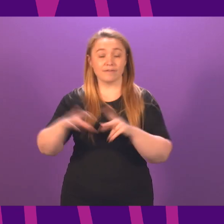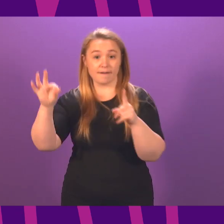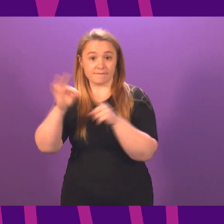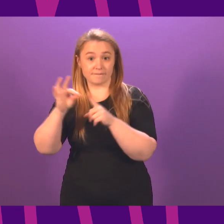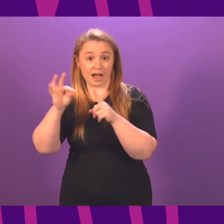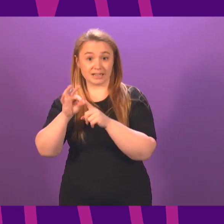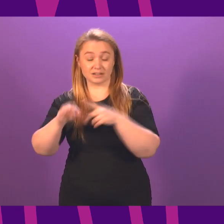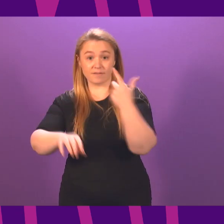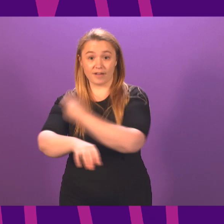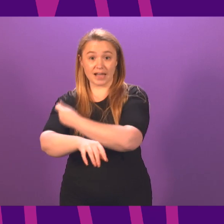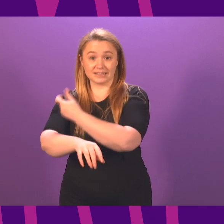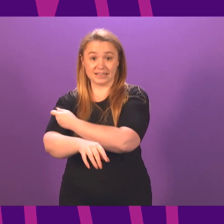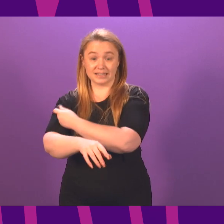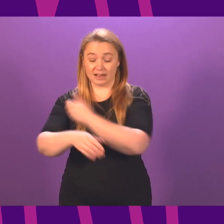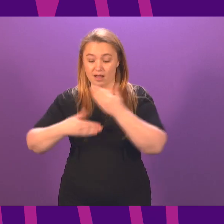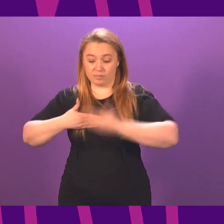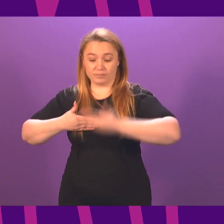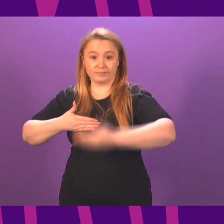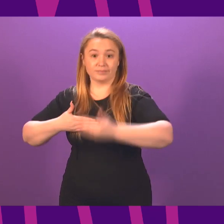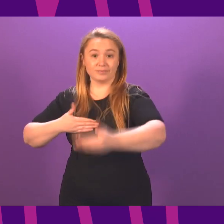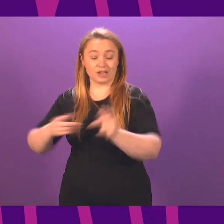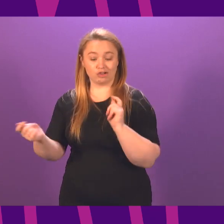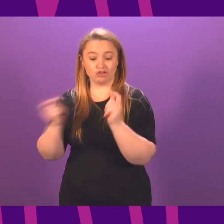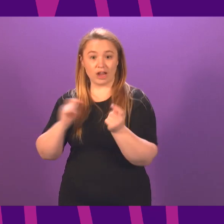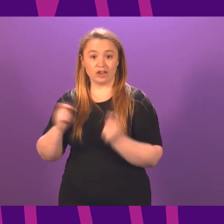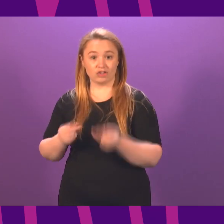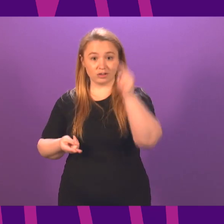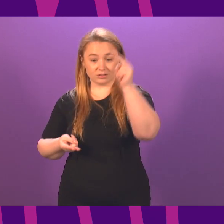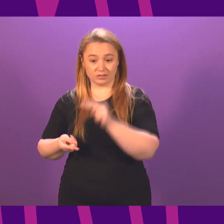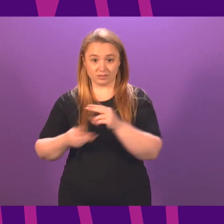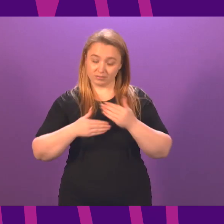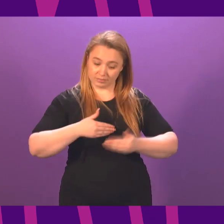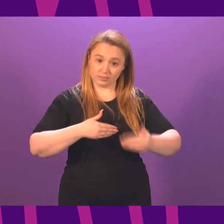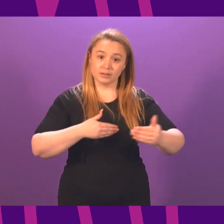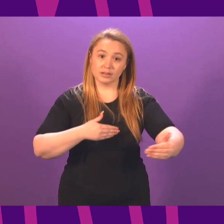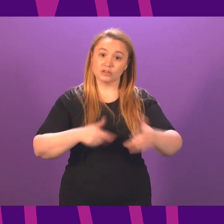rephasing of the Pfizer vaccine. Already, the people who model that for us are making sure